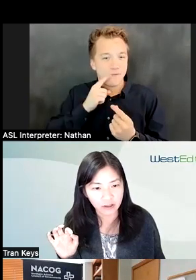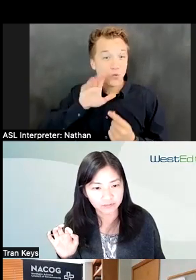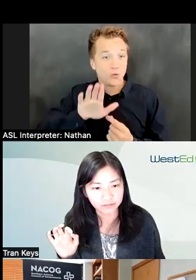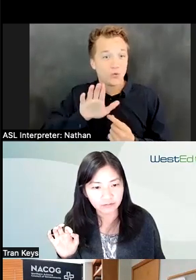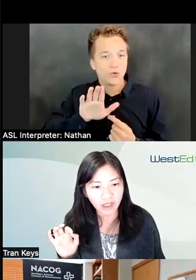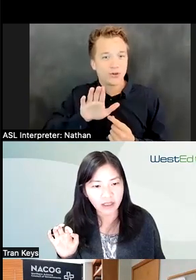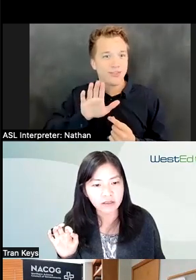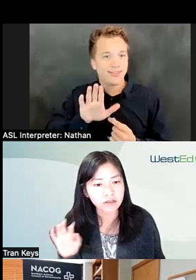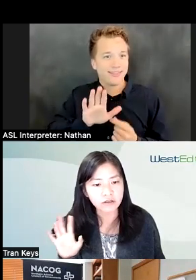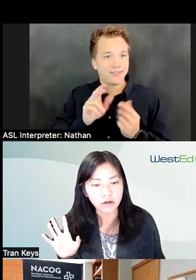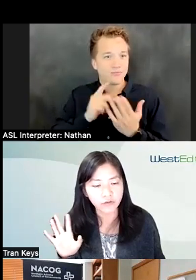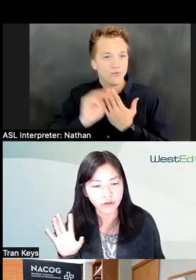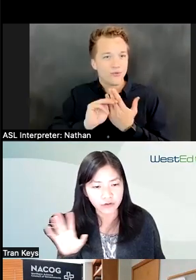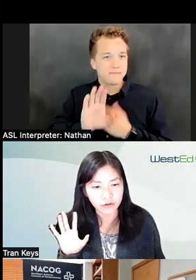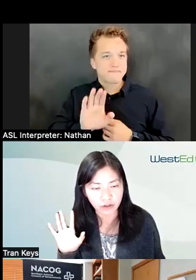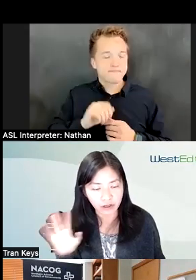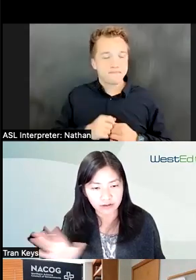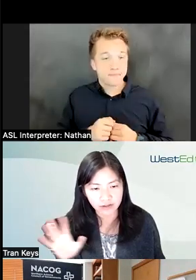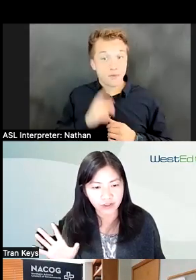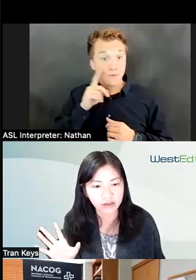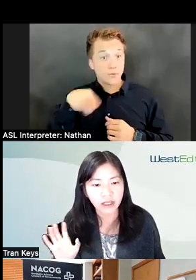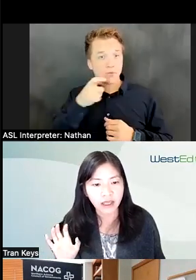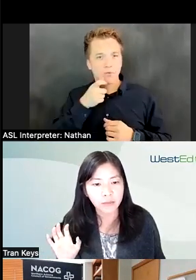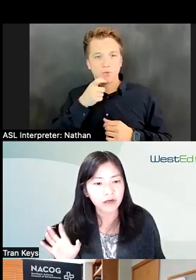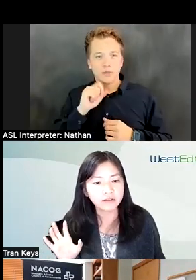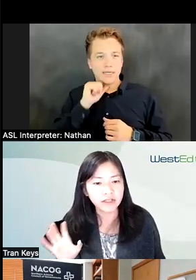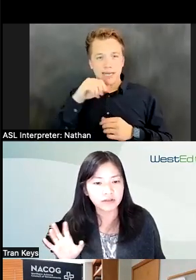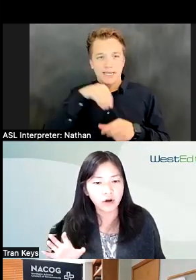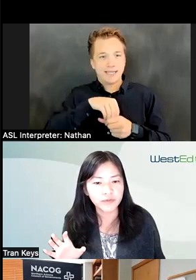Just a note for those of you who are not in this field, "medical and dental homes" is